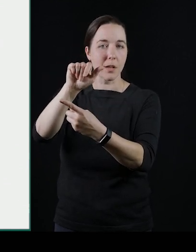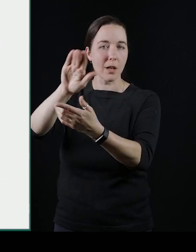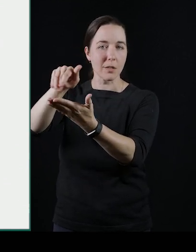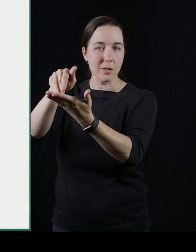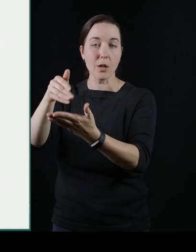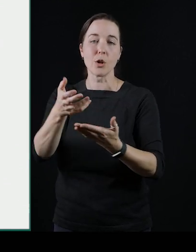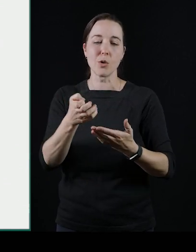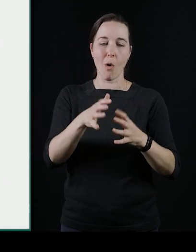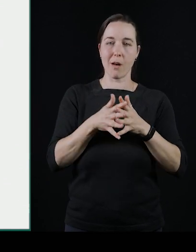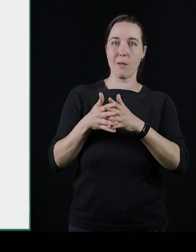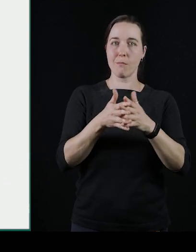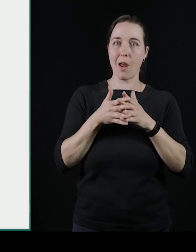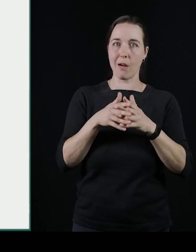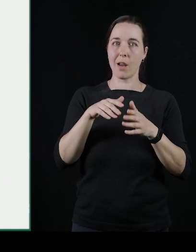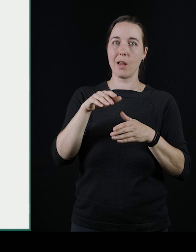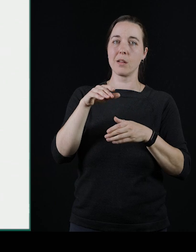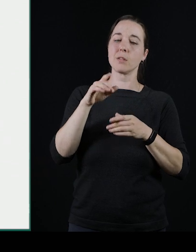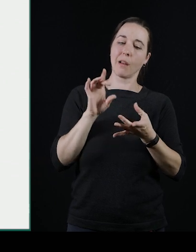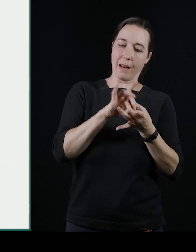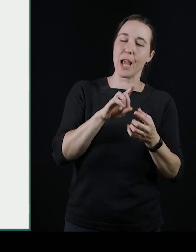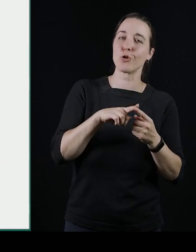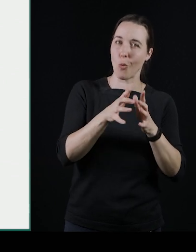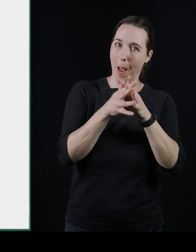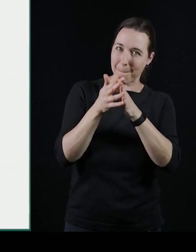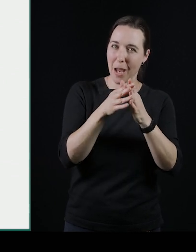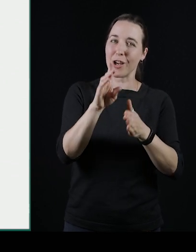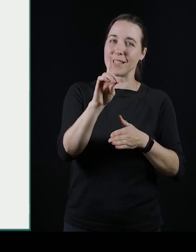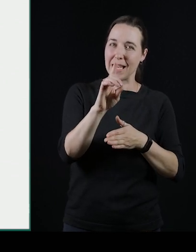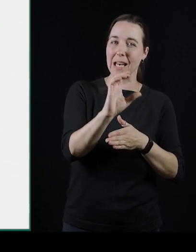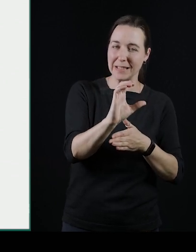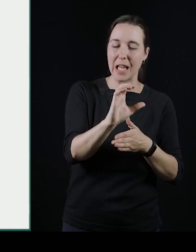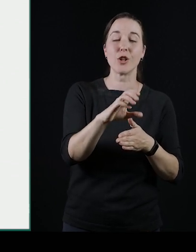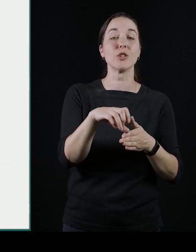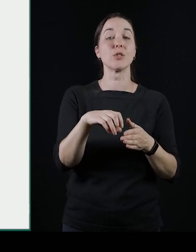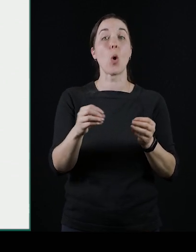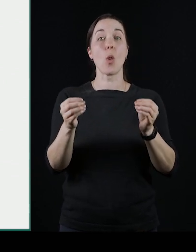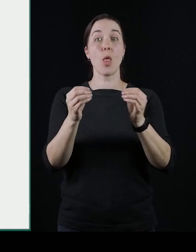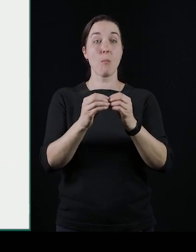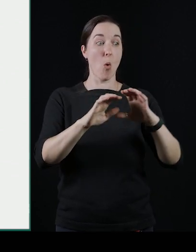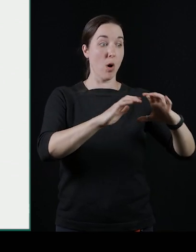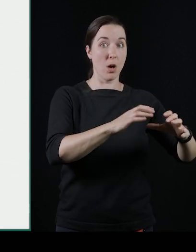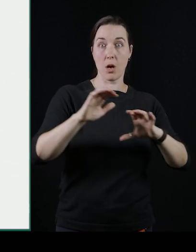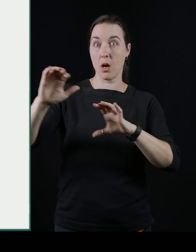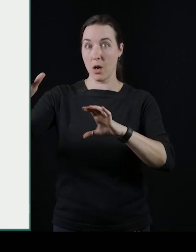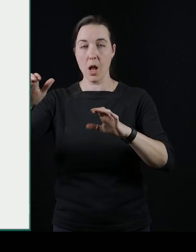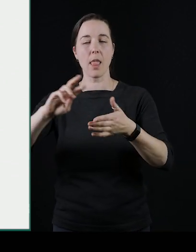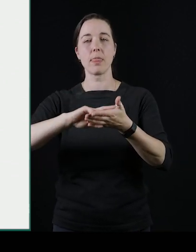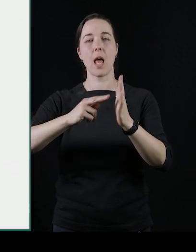you want players in America to connect to the American data centers. The less, the letter see, the more place your,